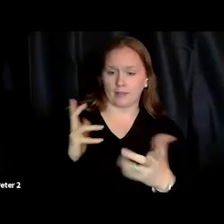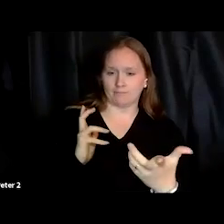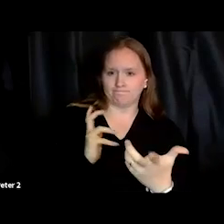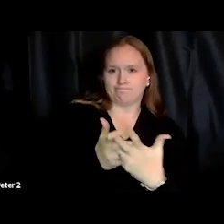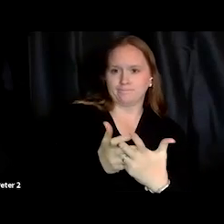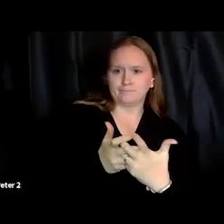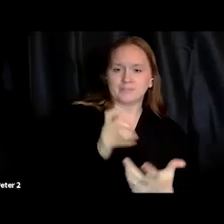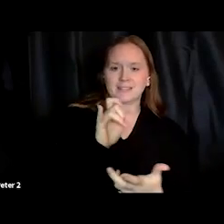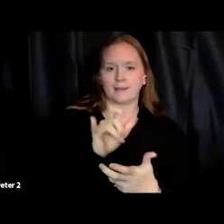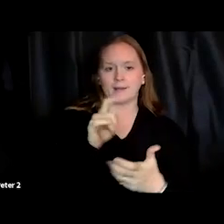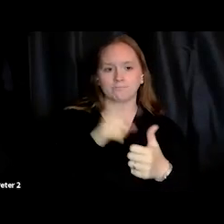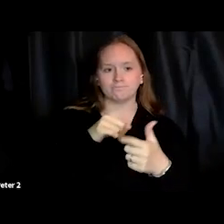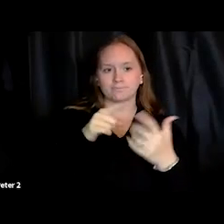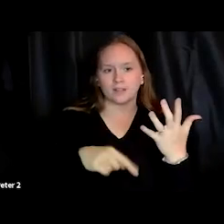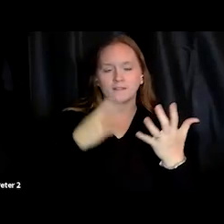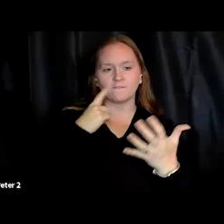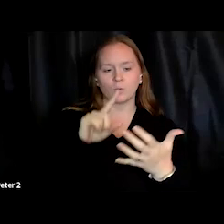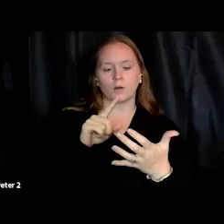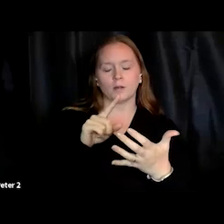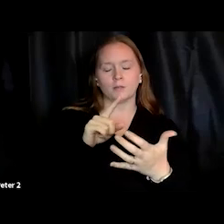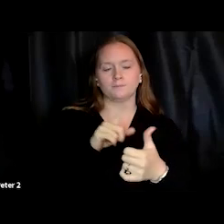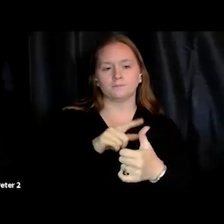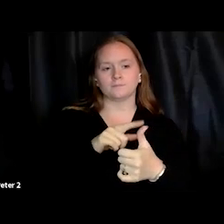for paragraph A and paragraph B of the listing.